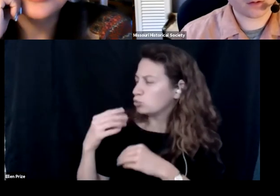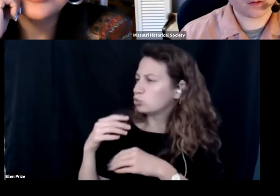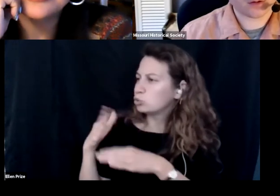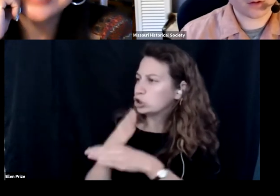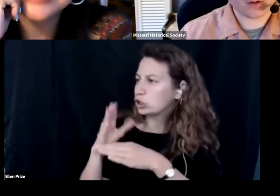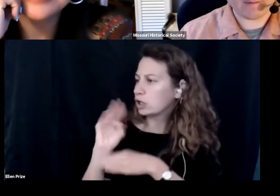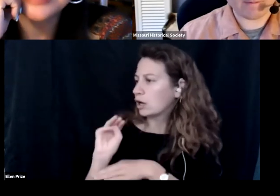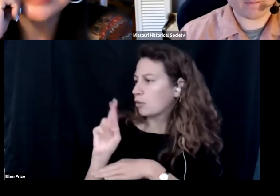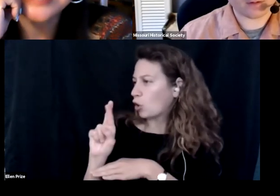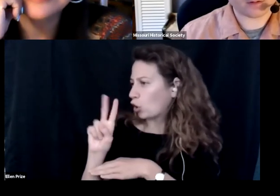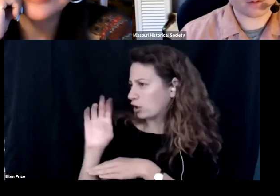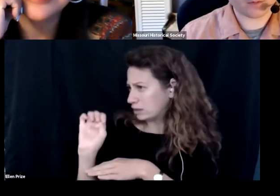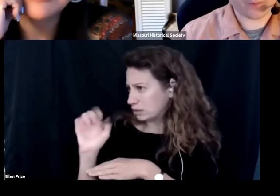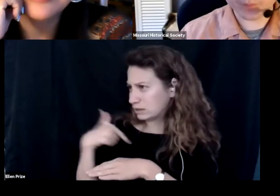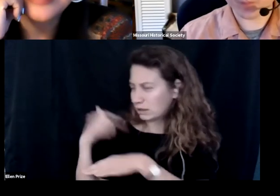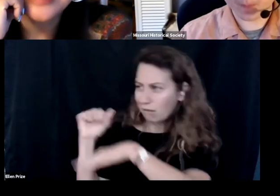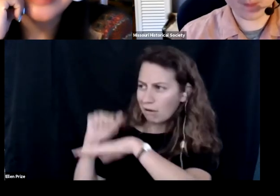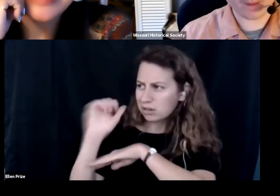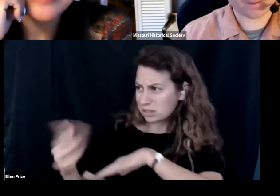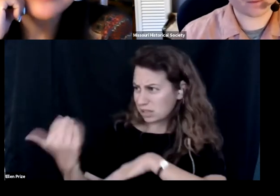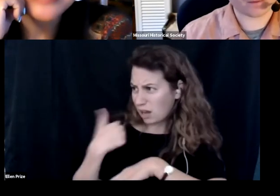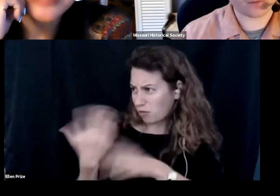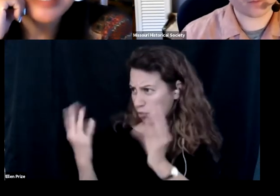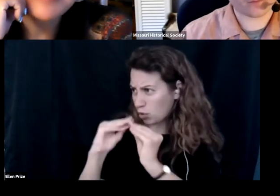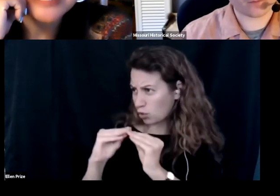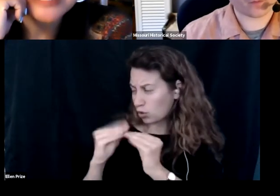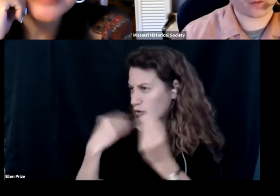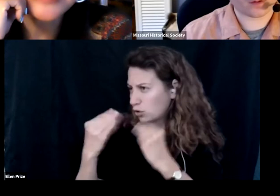my father first settled in St. Charles. And that was because